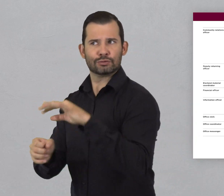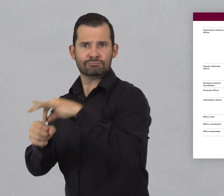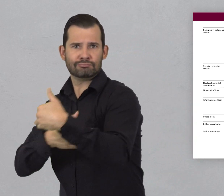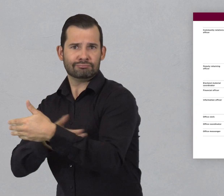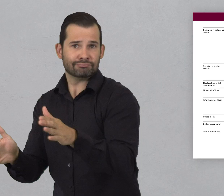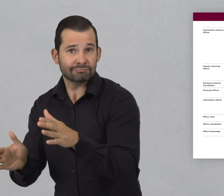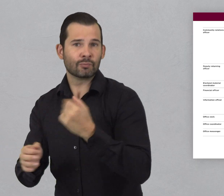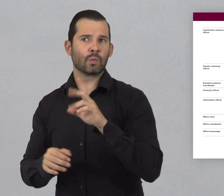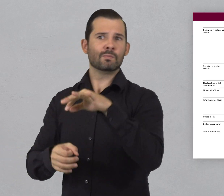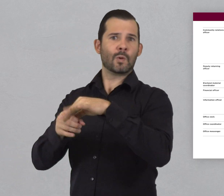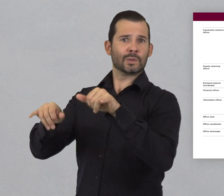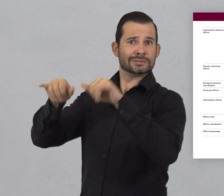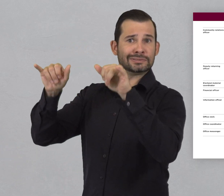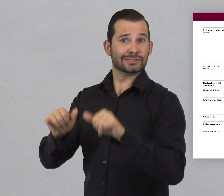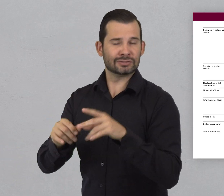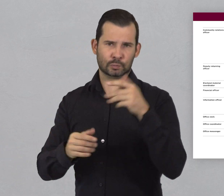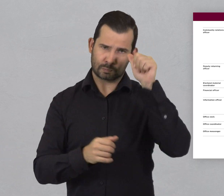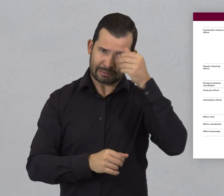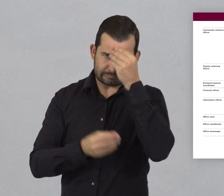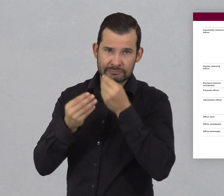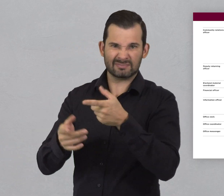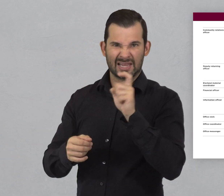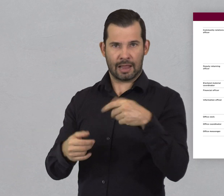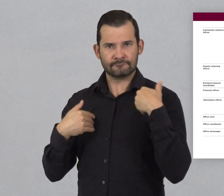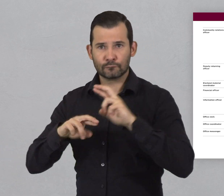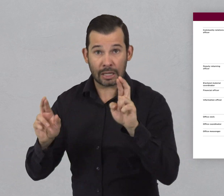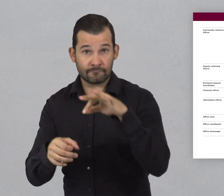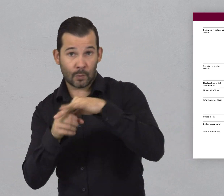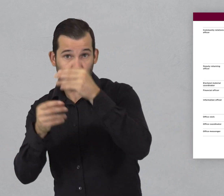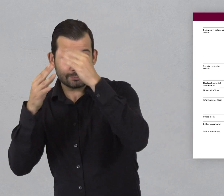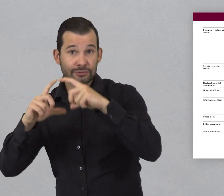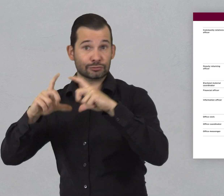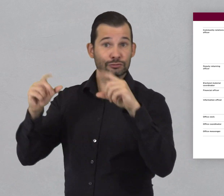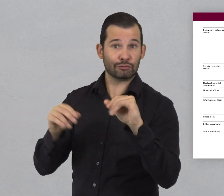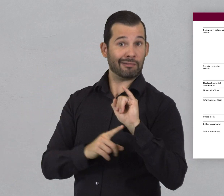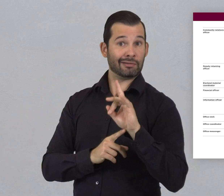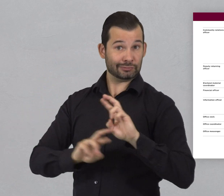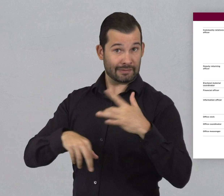voting room or to their polling station, and reminds them to have their voter information